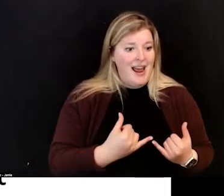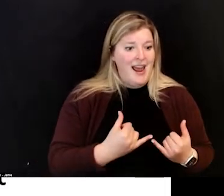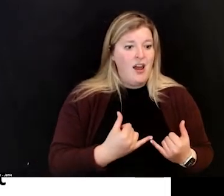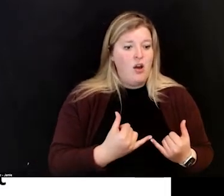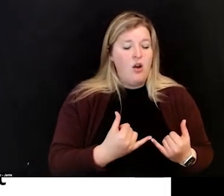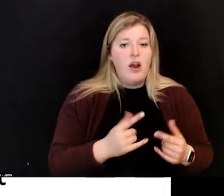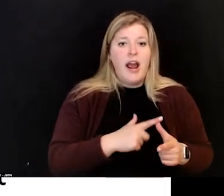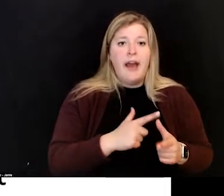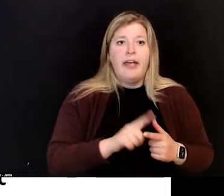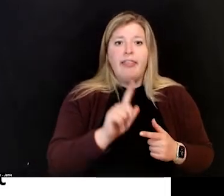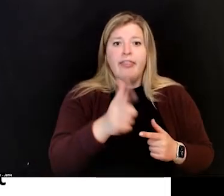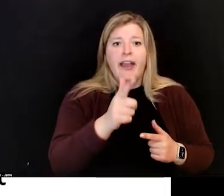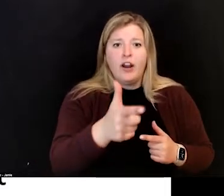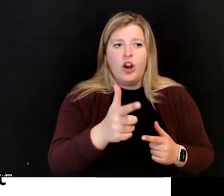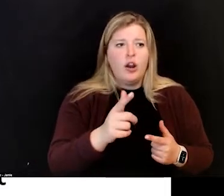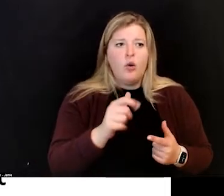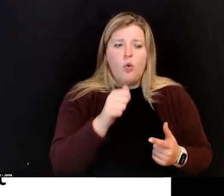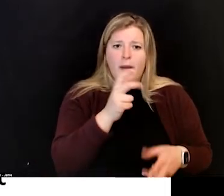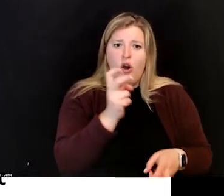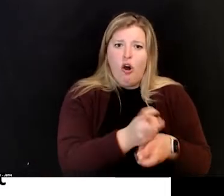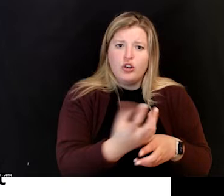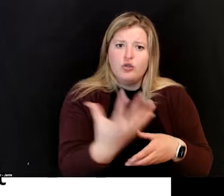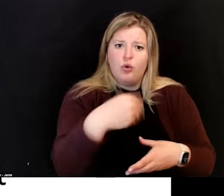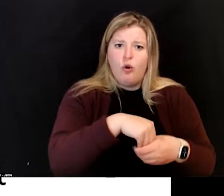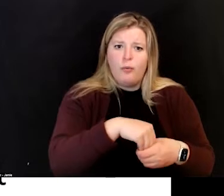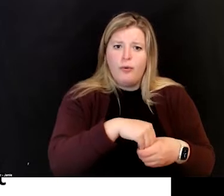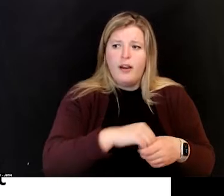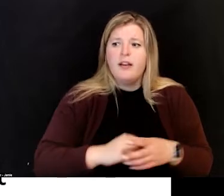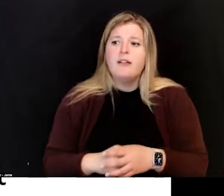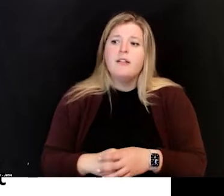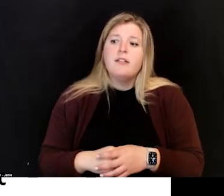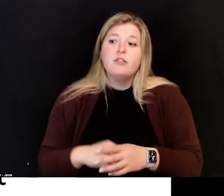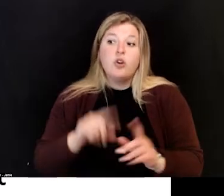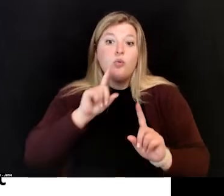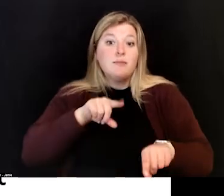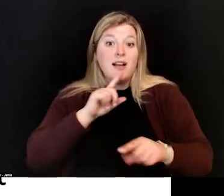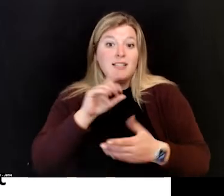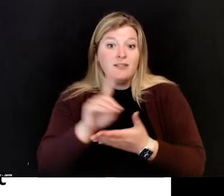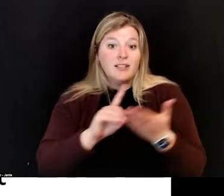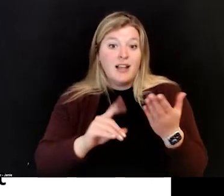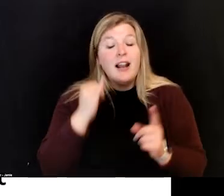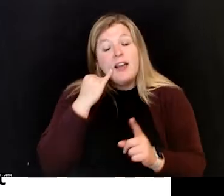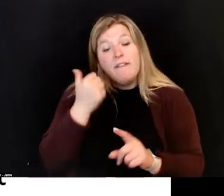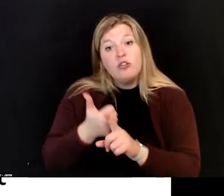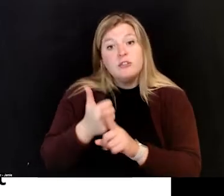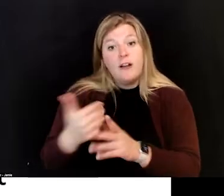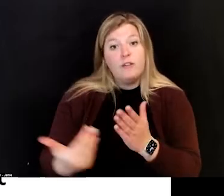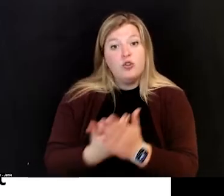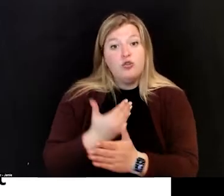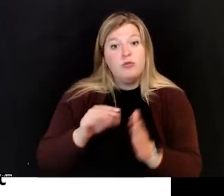A great example, responsive design. If you are doing new development and your organization